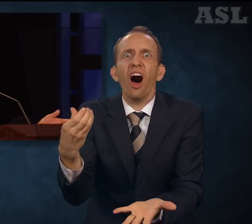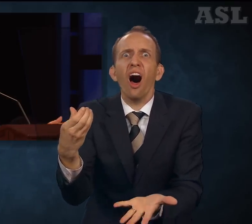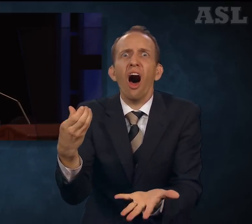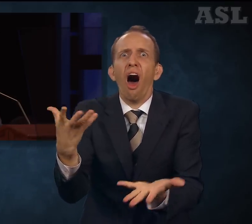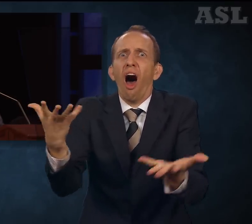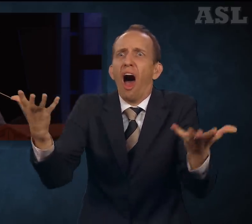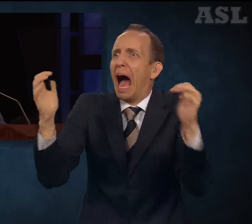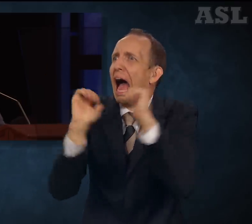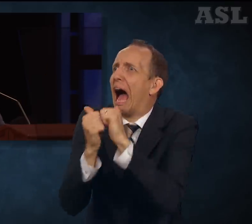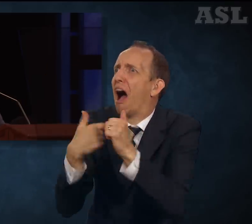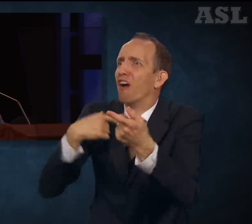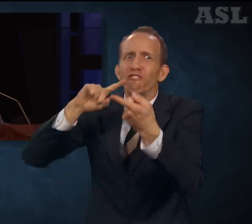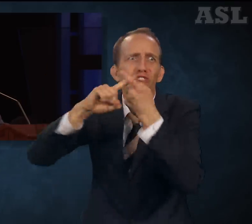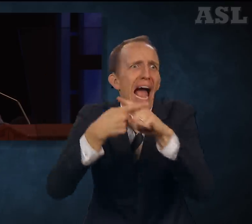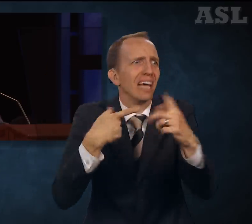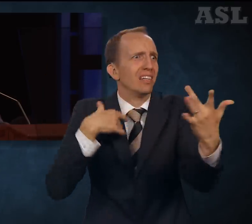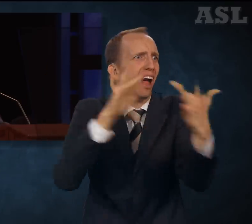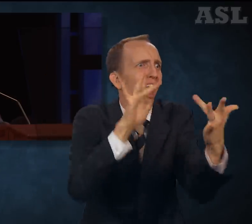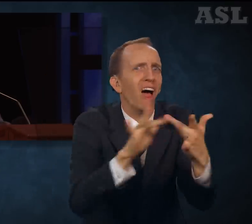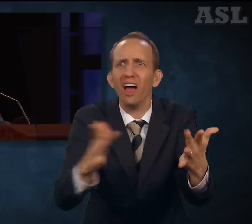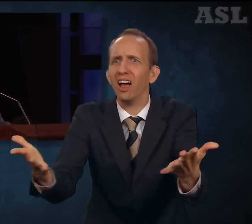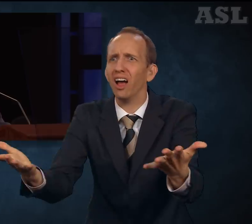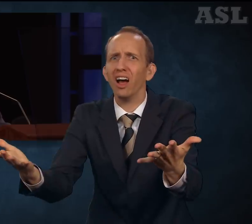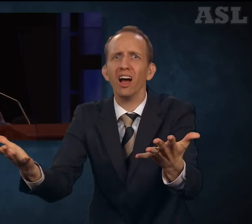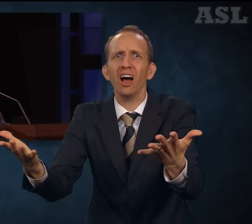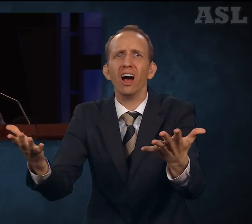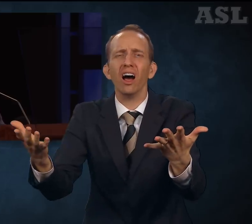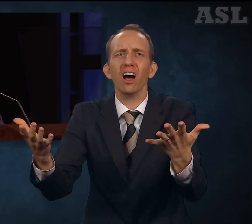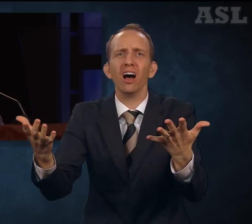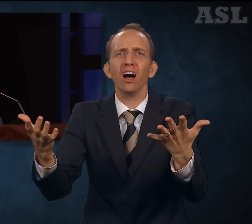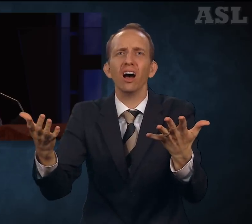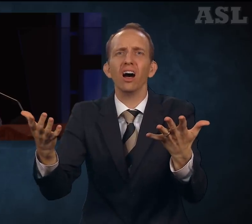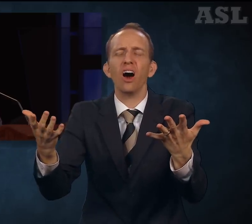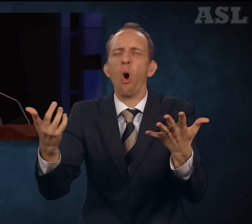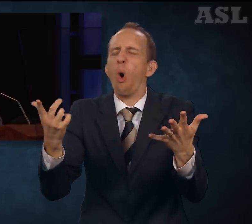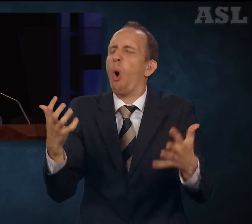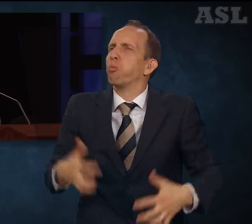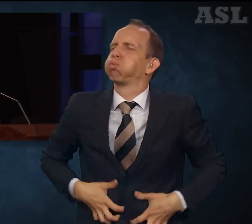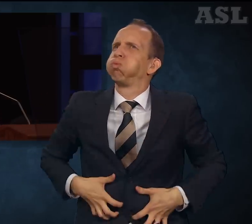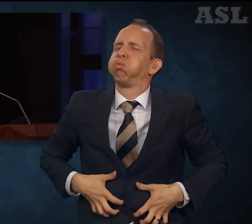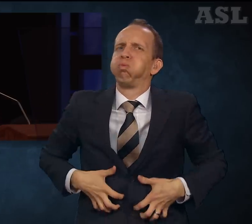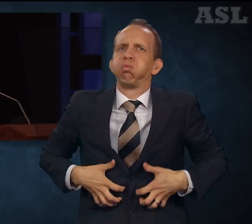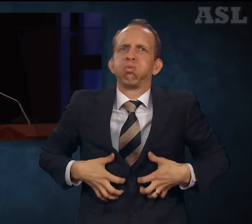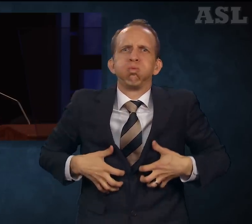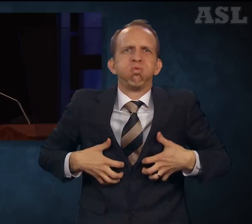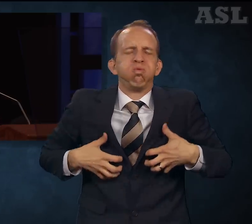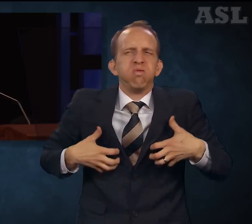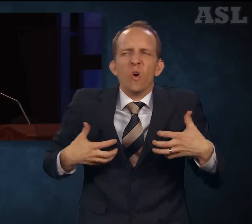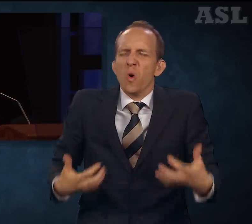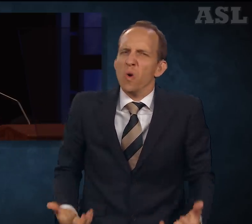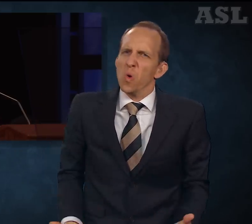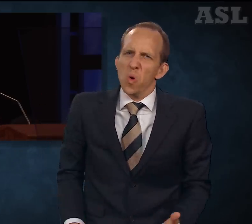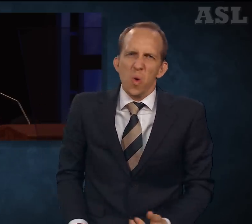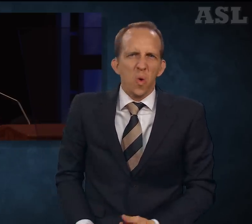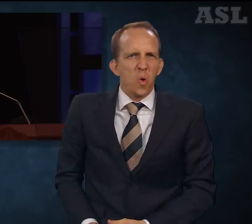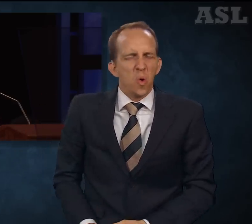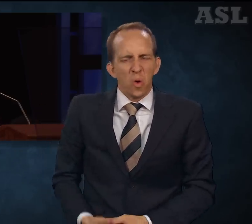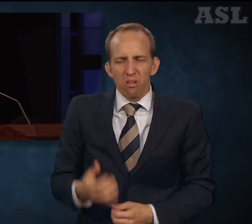HOW WOULD HE STAY CONNECTED